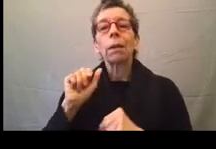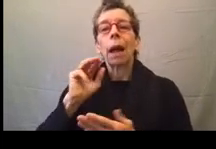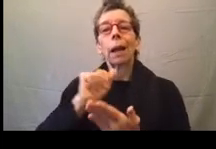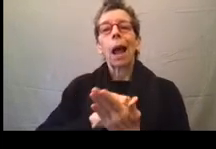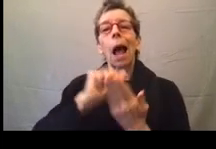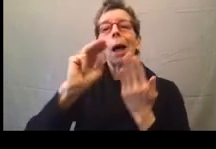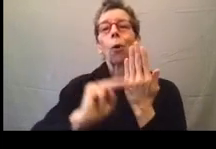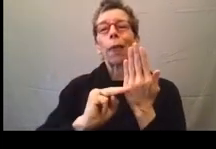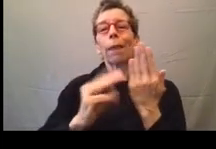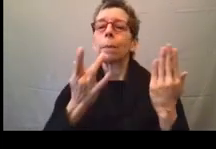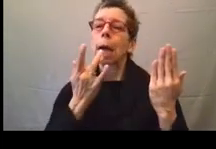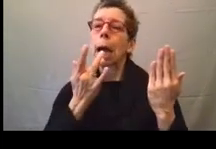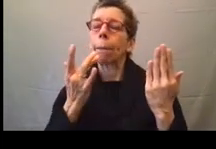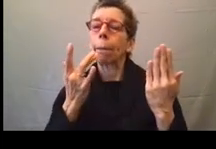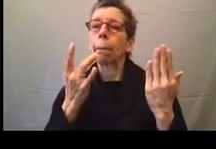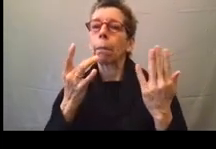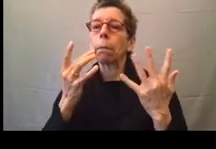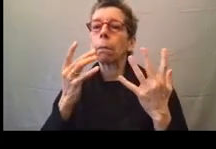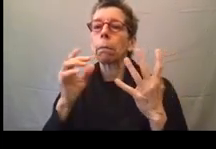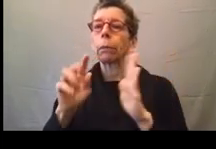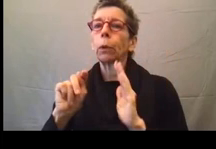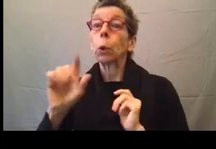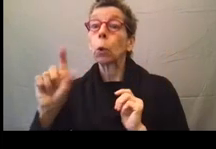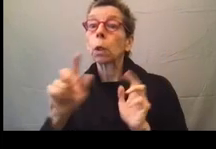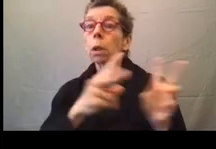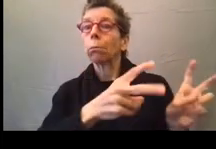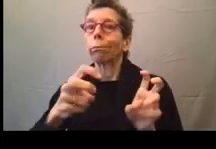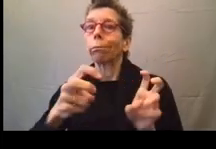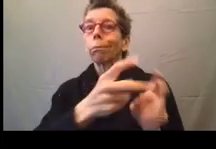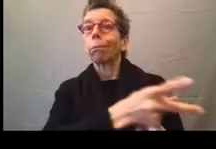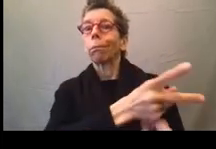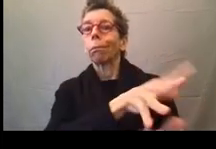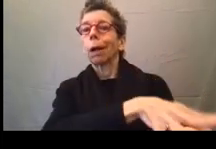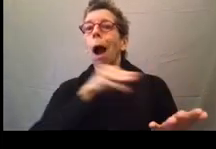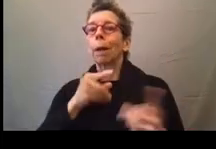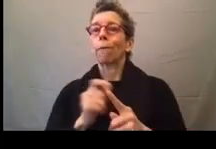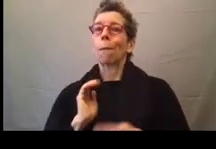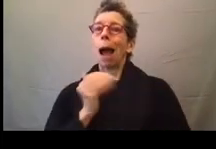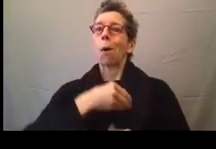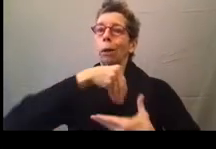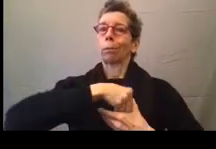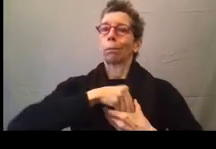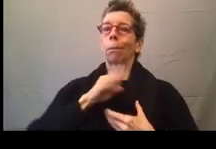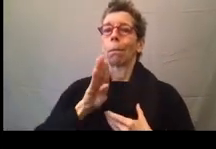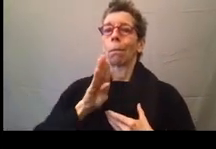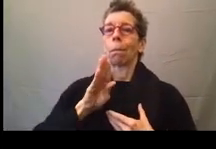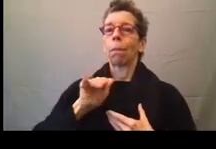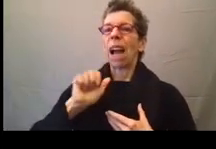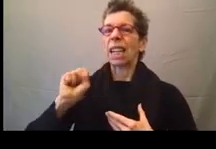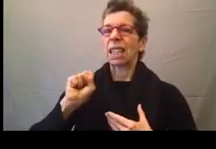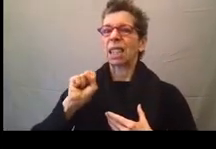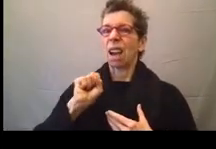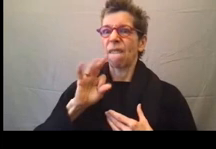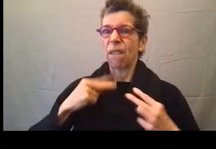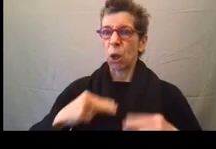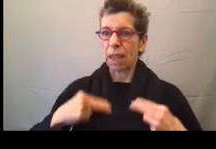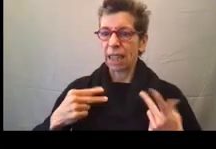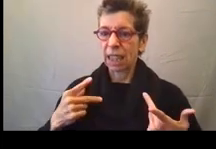replicate the biases that people have. As you all know, the ADA explicitly prohibits